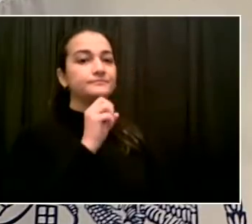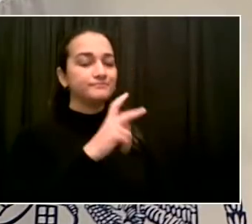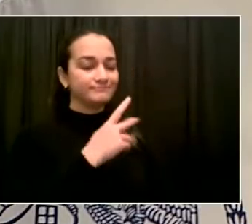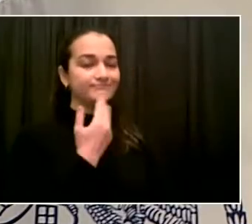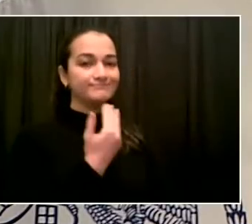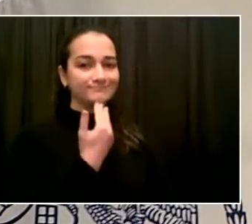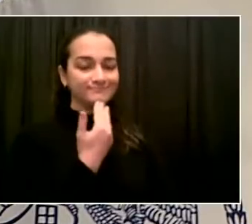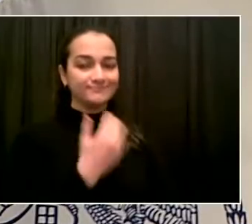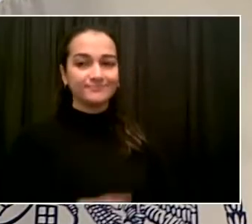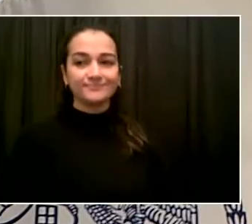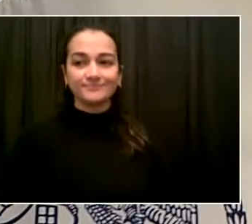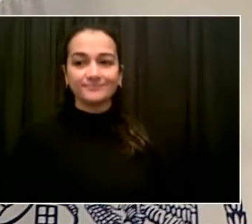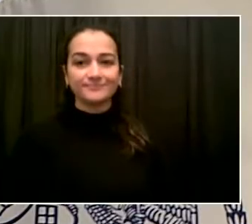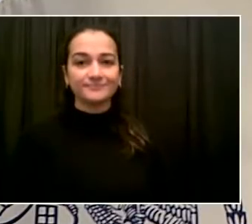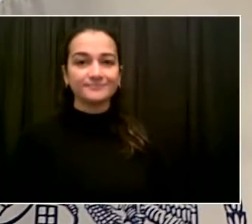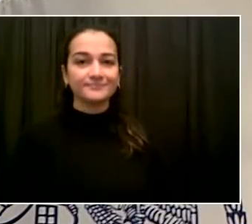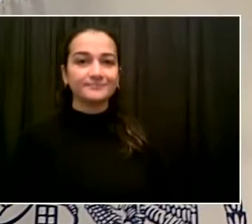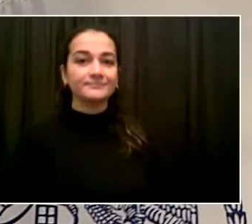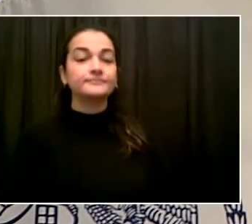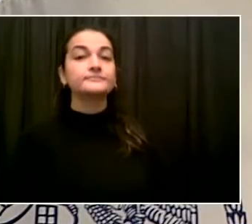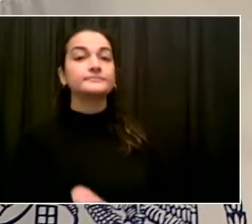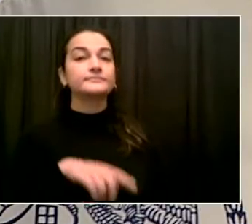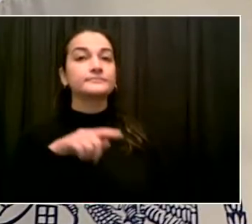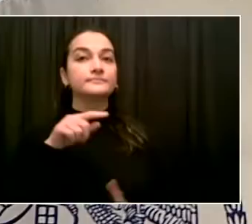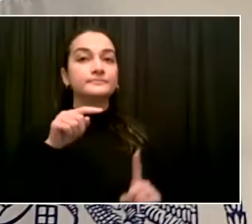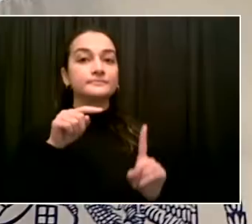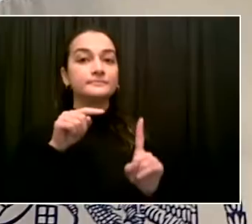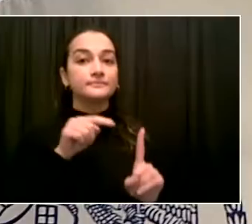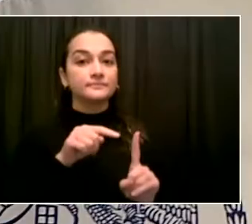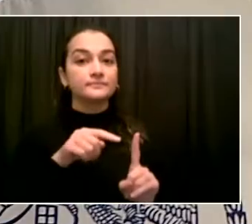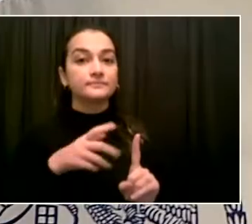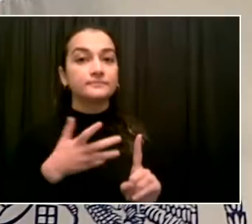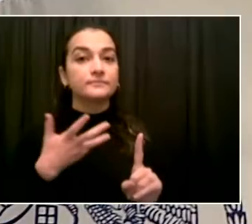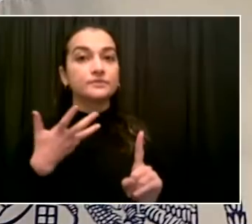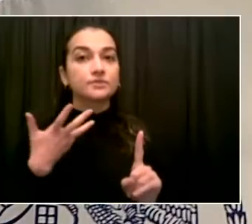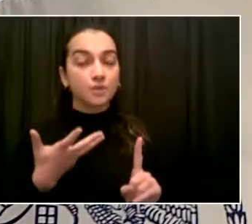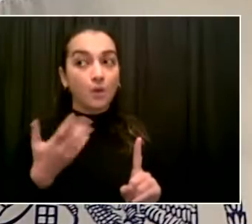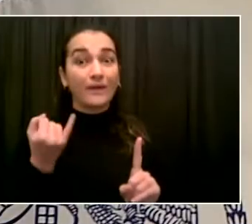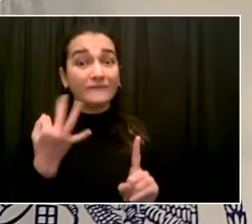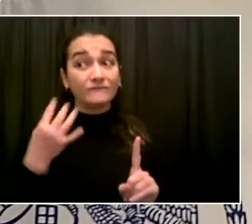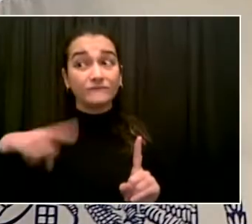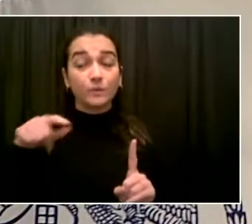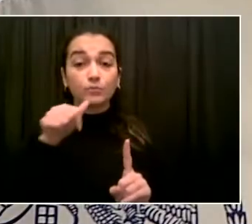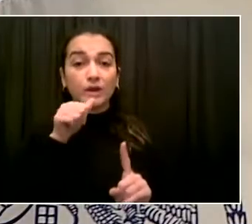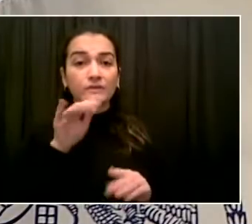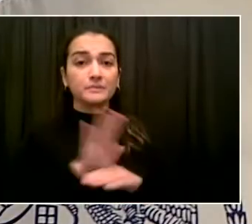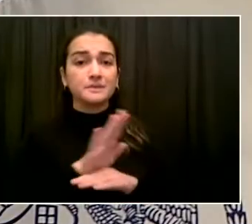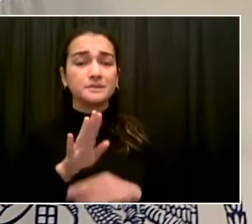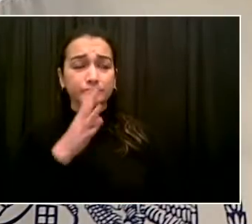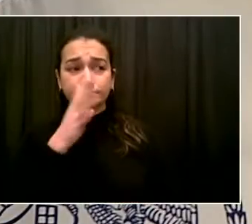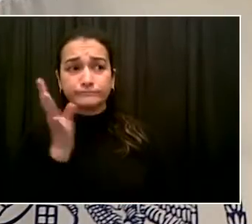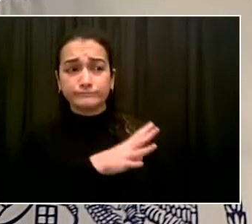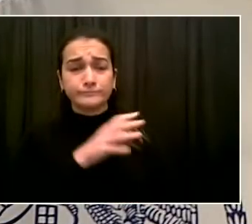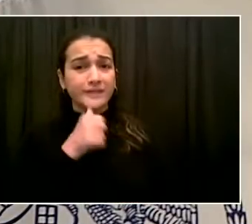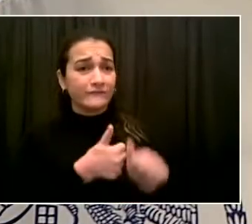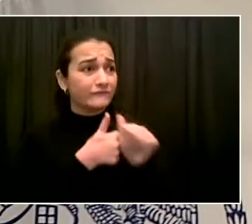WILL WORK. GO AHEAD JULIET. Reporter: WITH THERE BE PENALTIES FOR